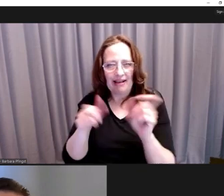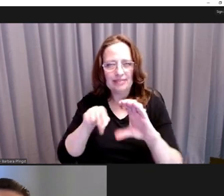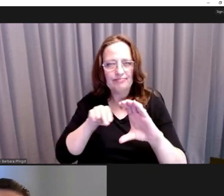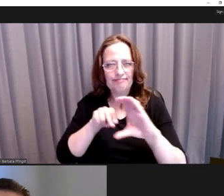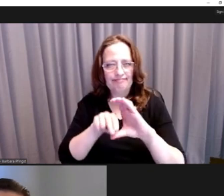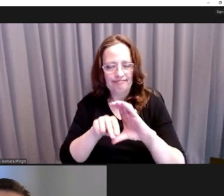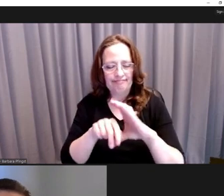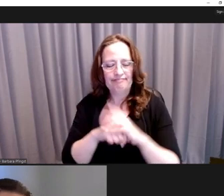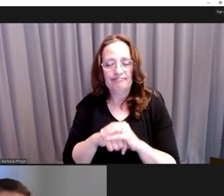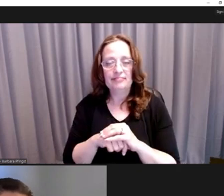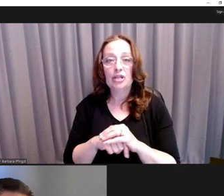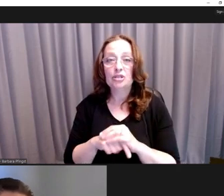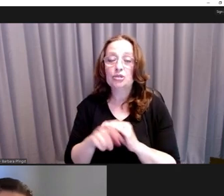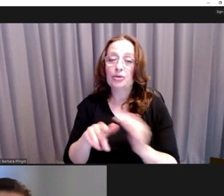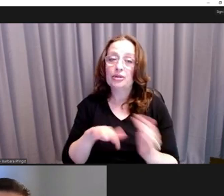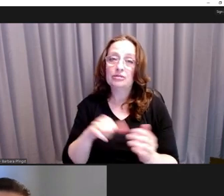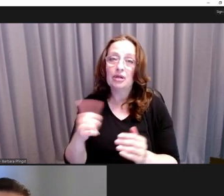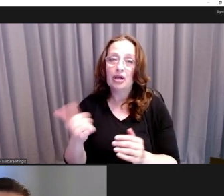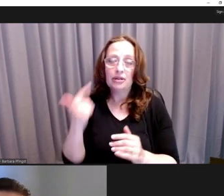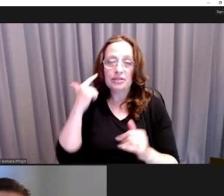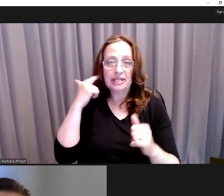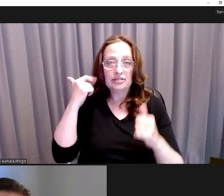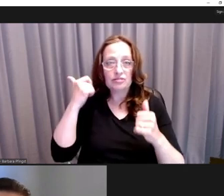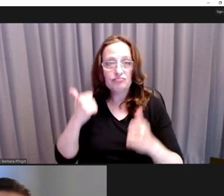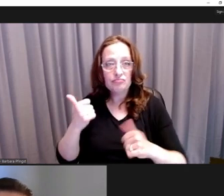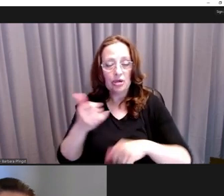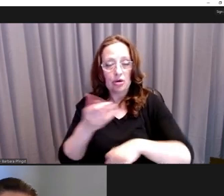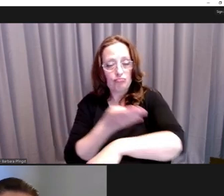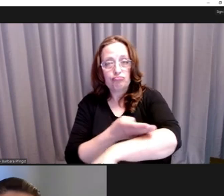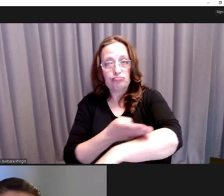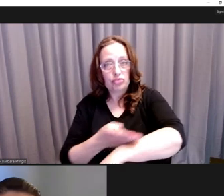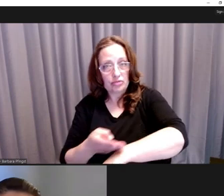we start to think about CMV as one of the more common causes for that.